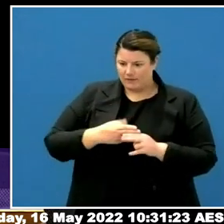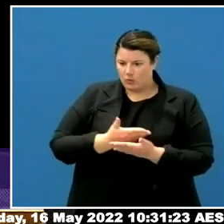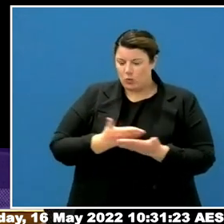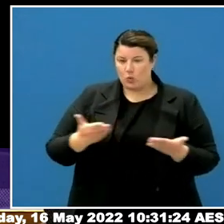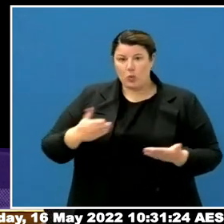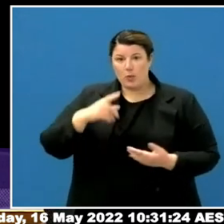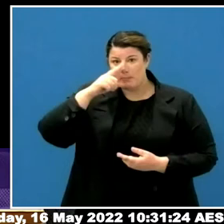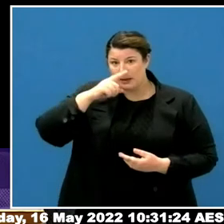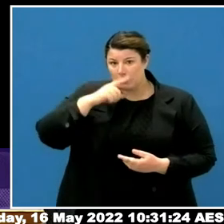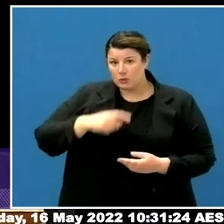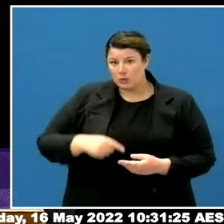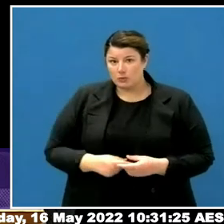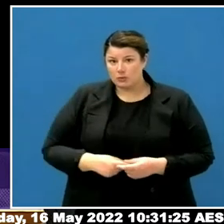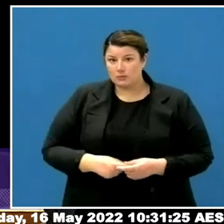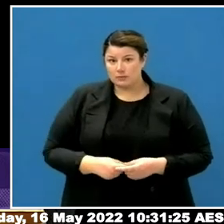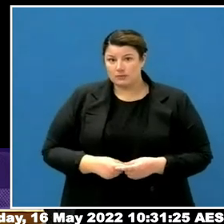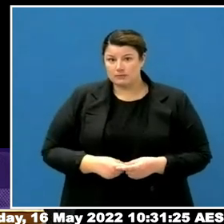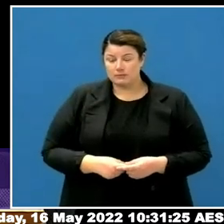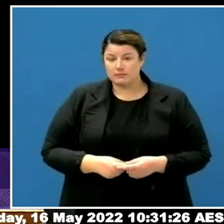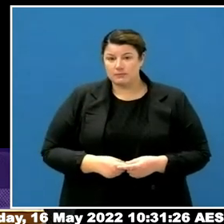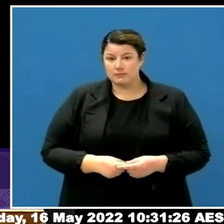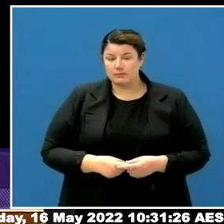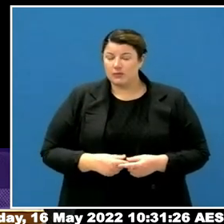issues of safe, high quality service provision.